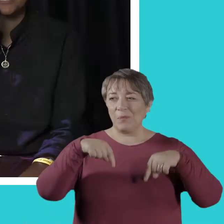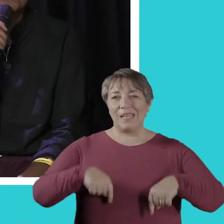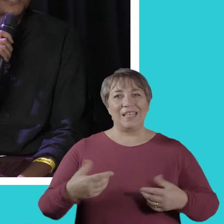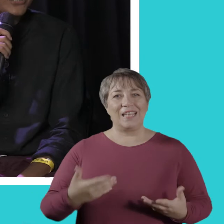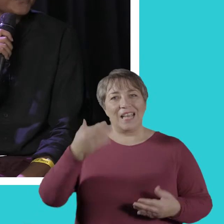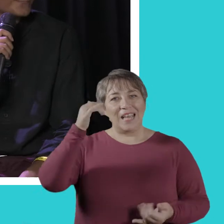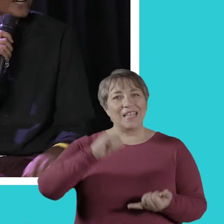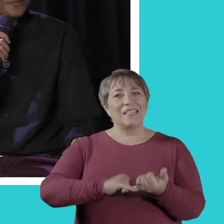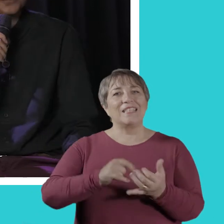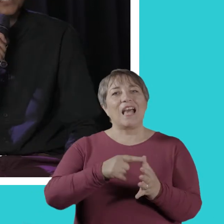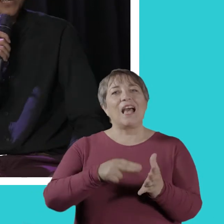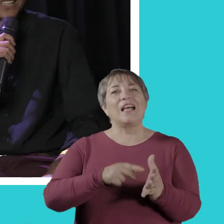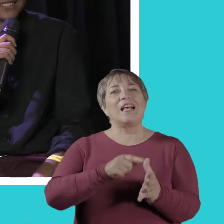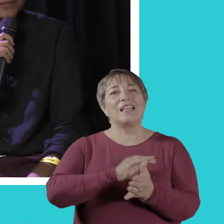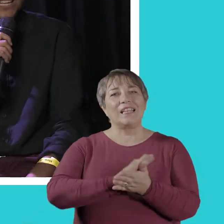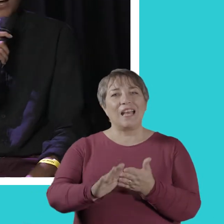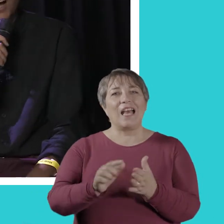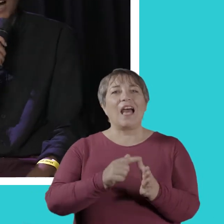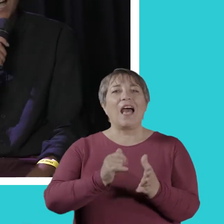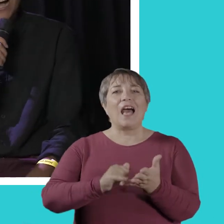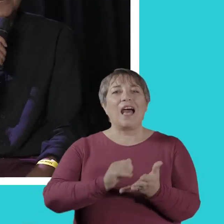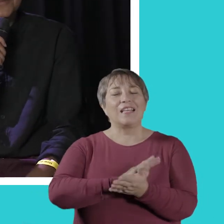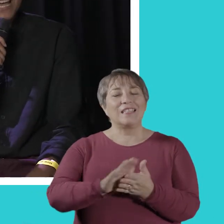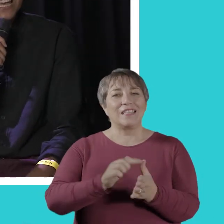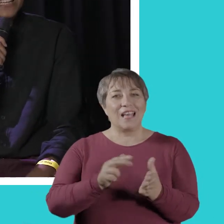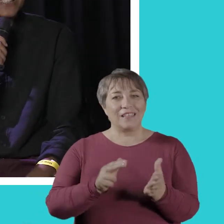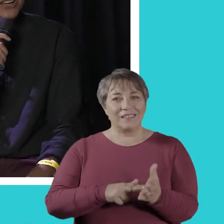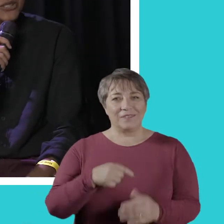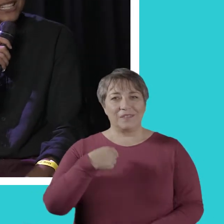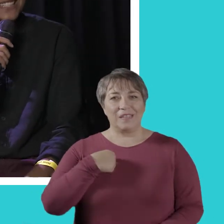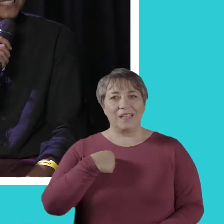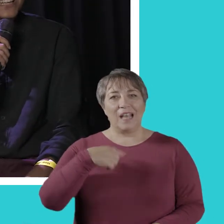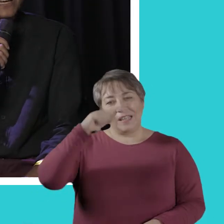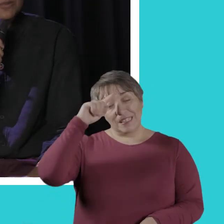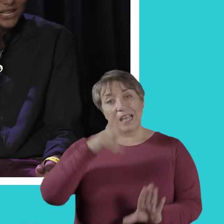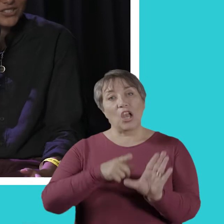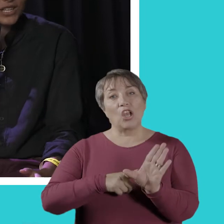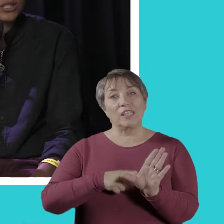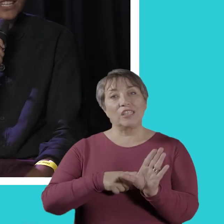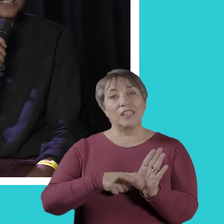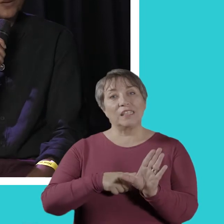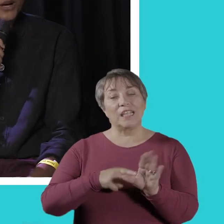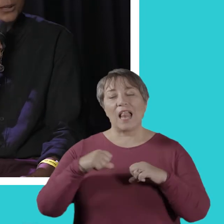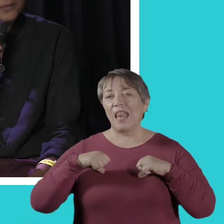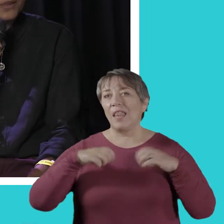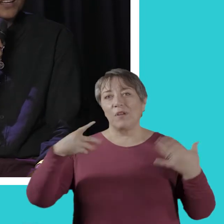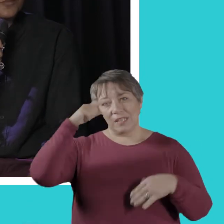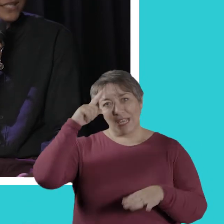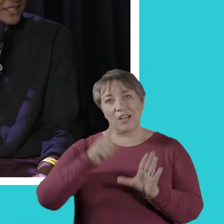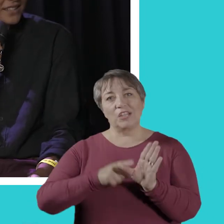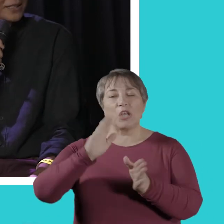My name is Sanah Ahsan. I am a psychologist, a liberation psychologist, a poet, a presenter.